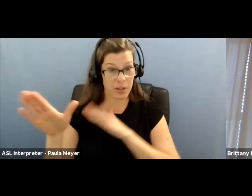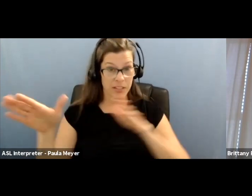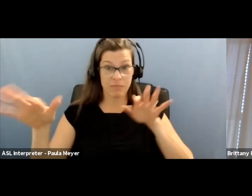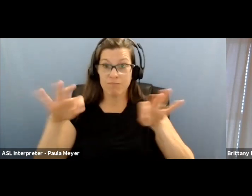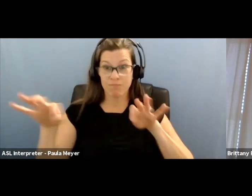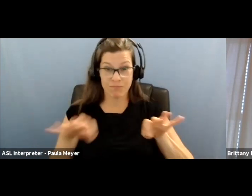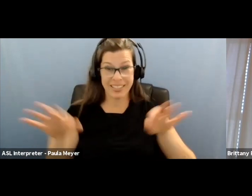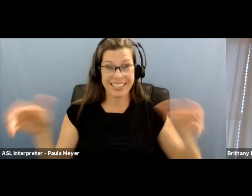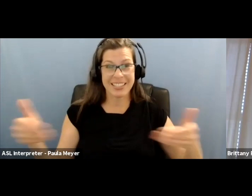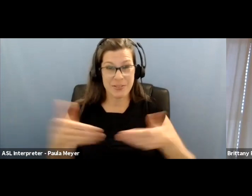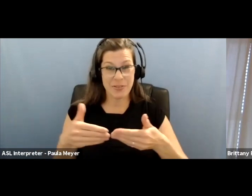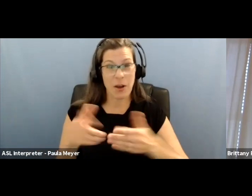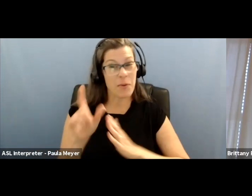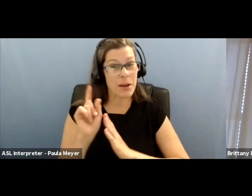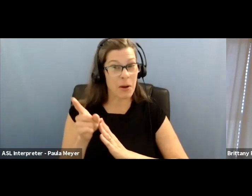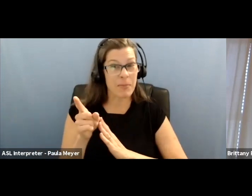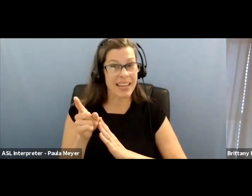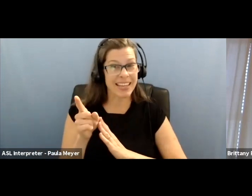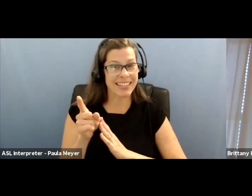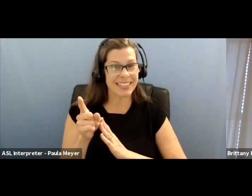One moment while I navigate to my notes.